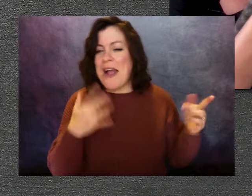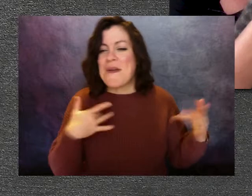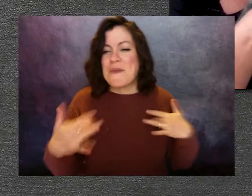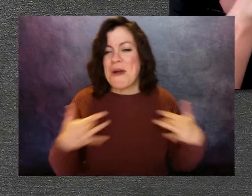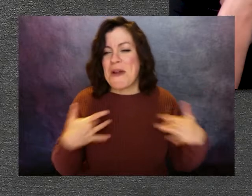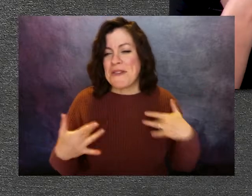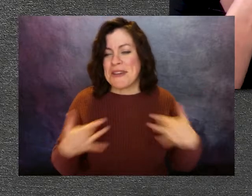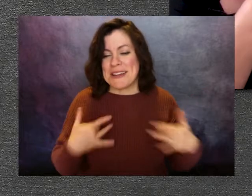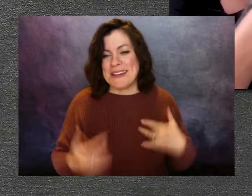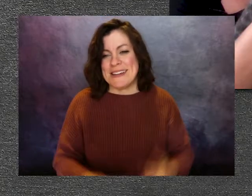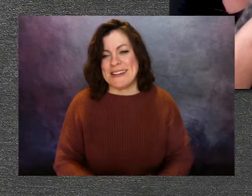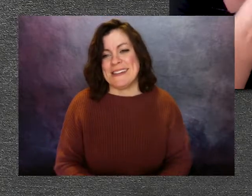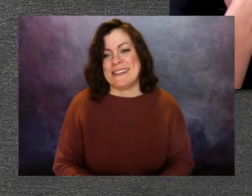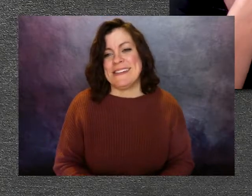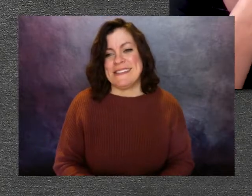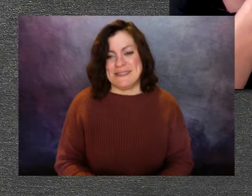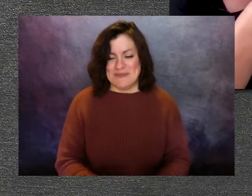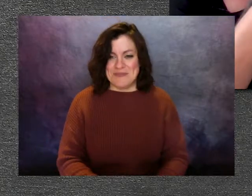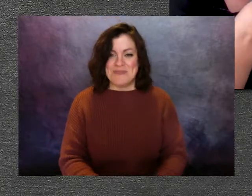She's never been on TV before.